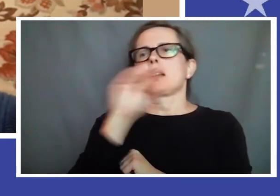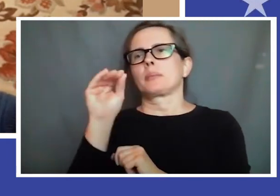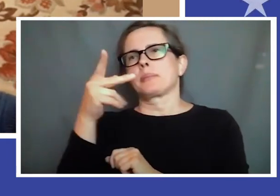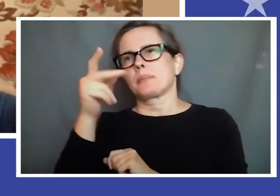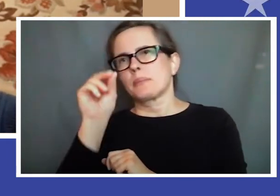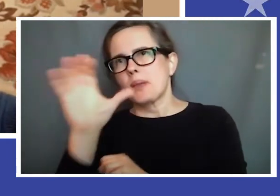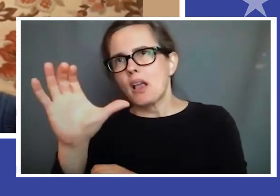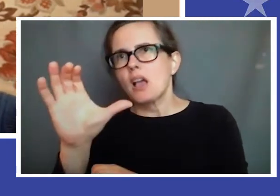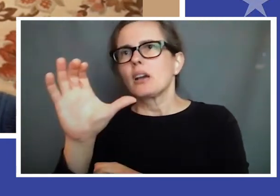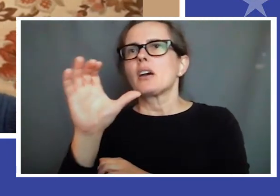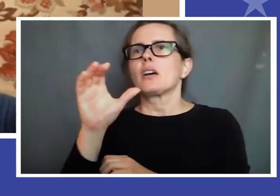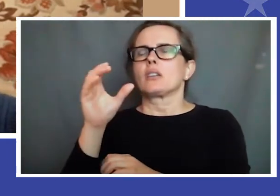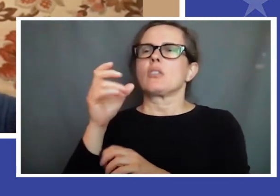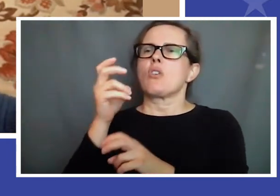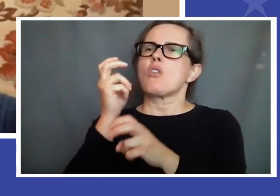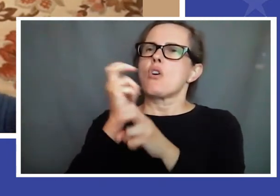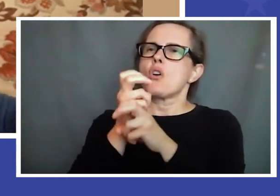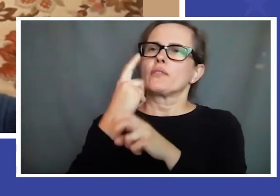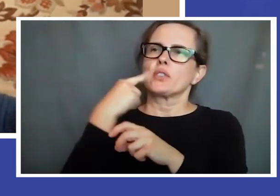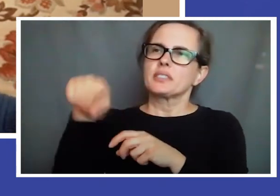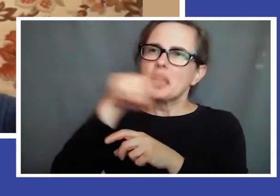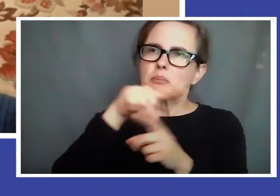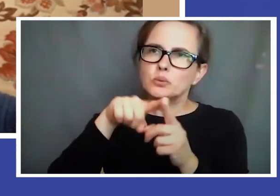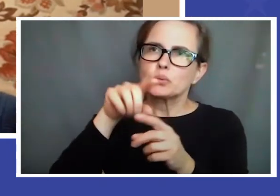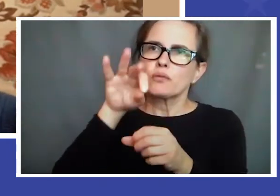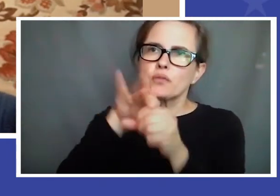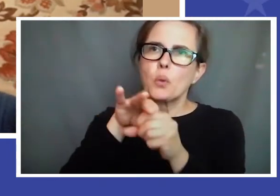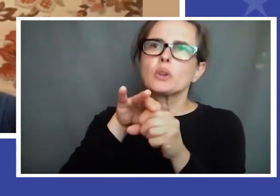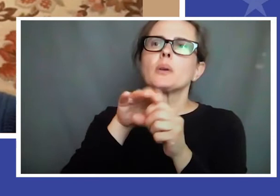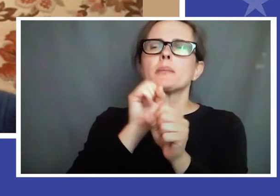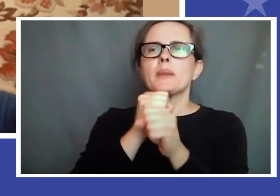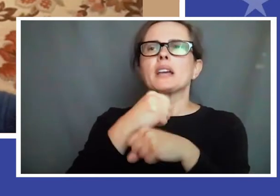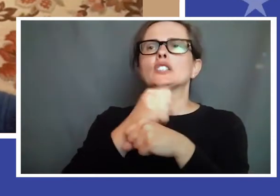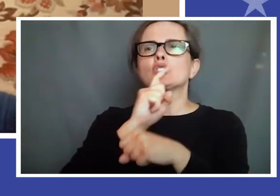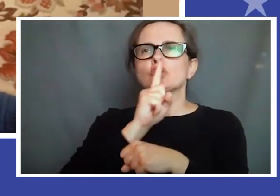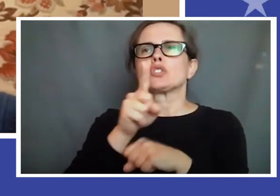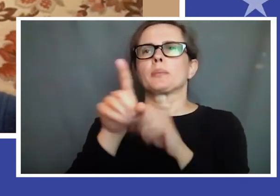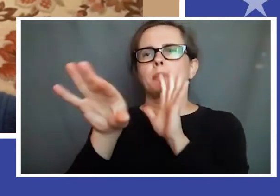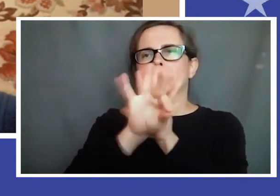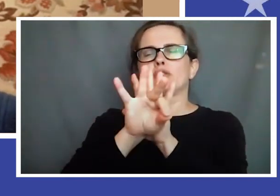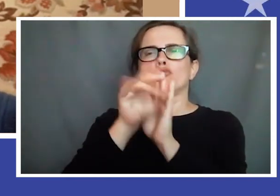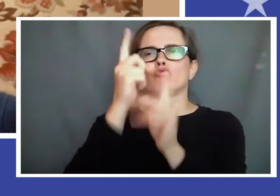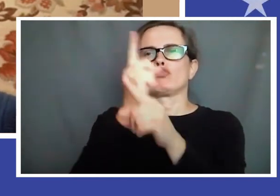and people with disabilities are less likely to actually go out and vote. So we try to do the front-end work